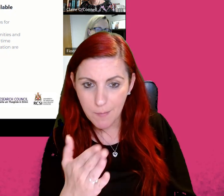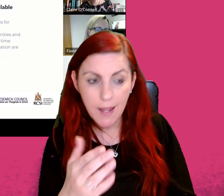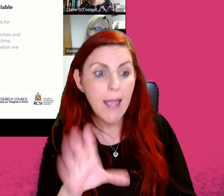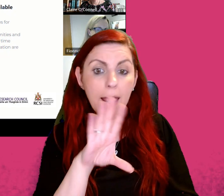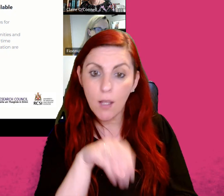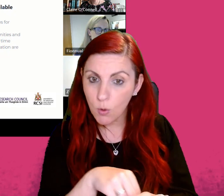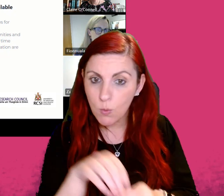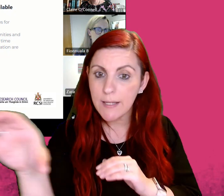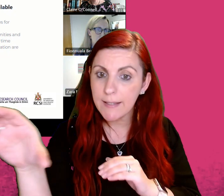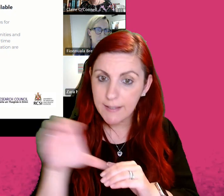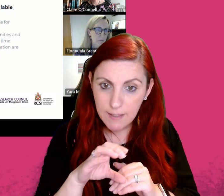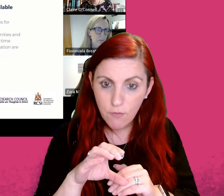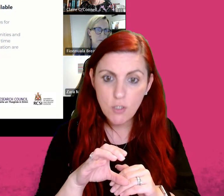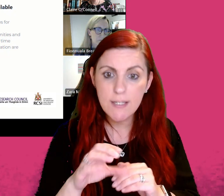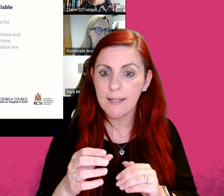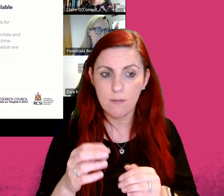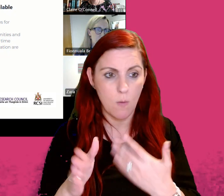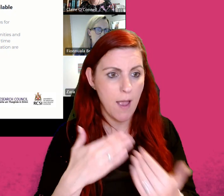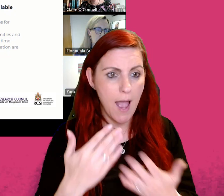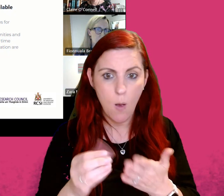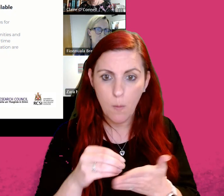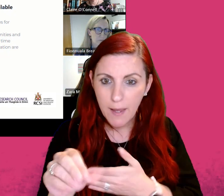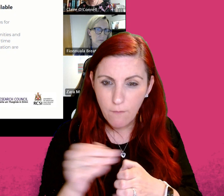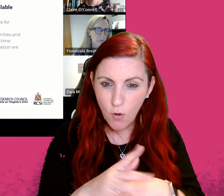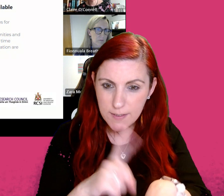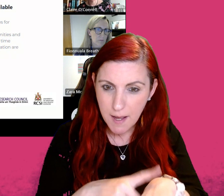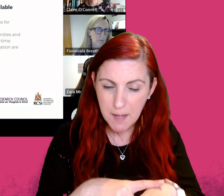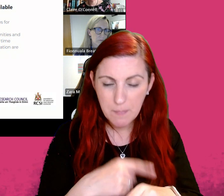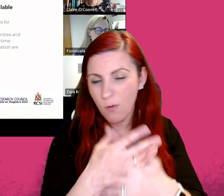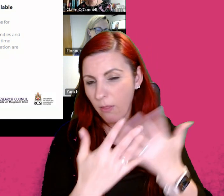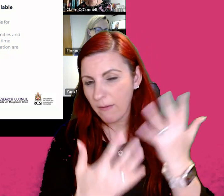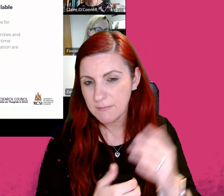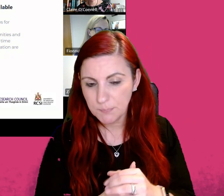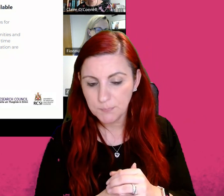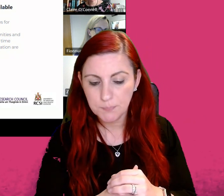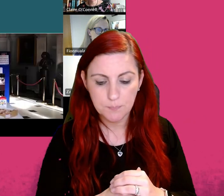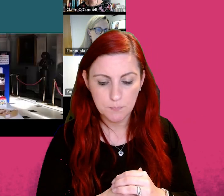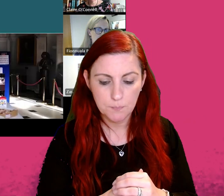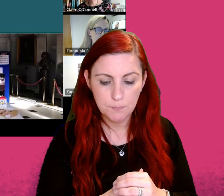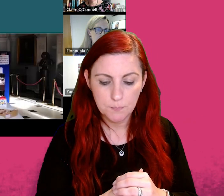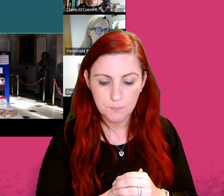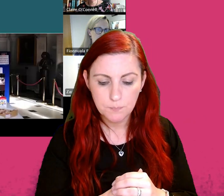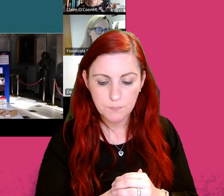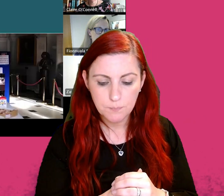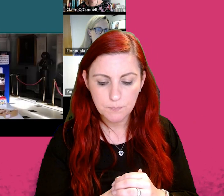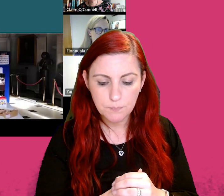time what's the time commitment all those types of things are there and to see some familiar faces in